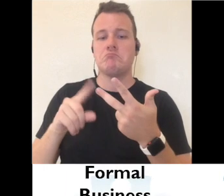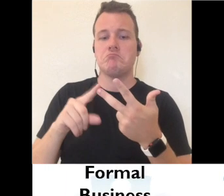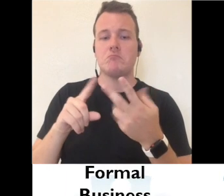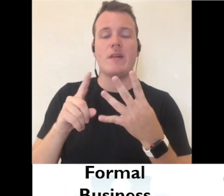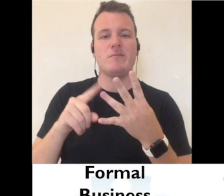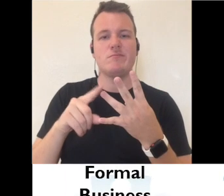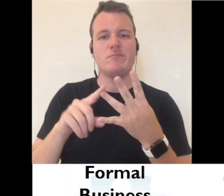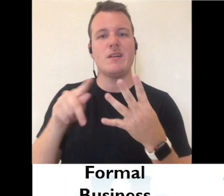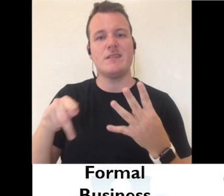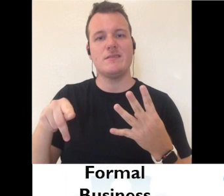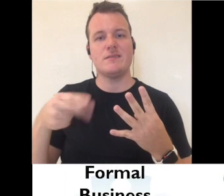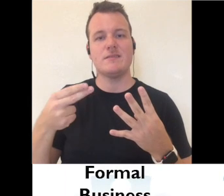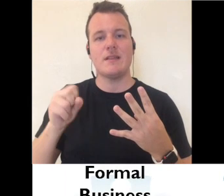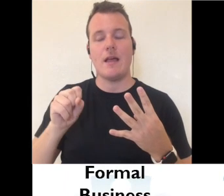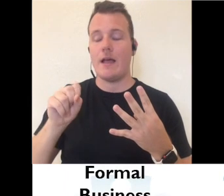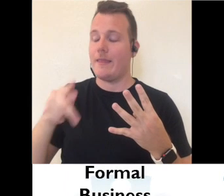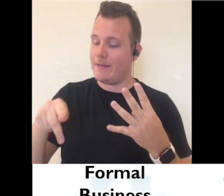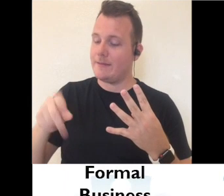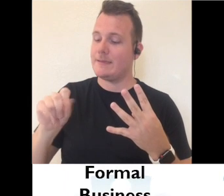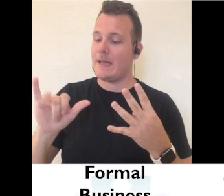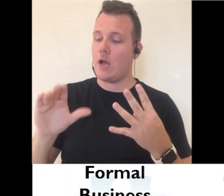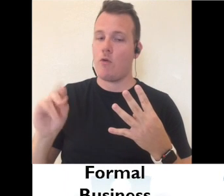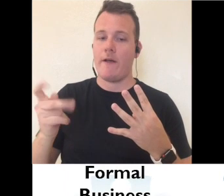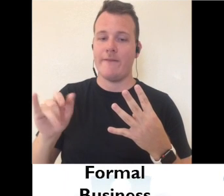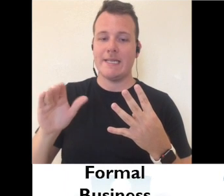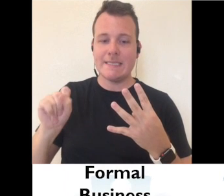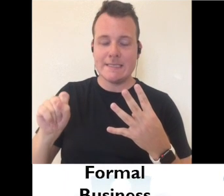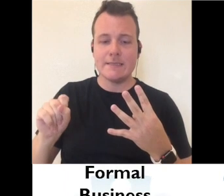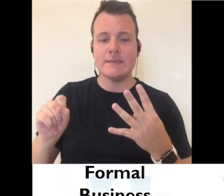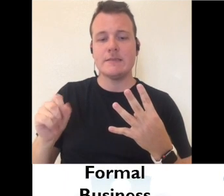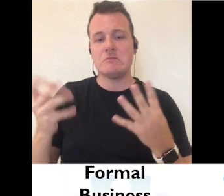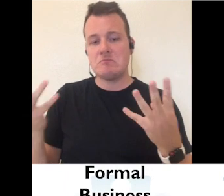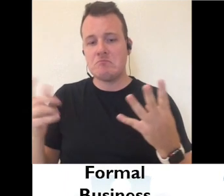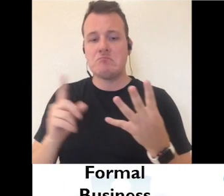would be the things they like to do. One time we had a marketing campaign that